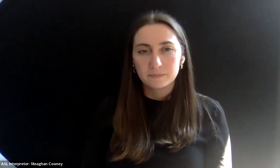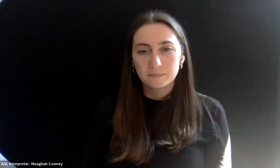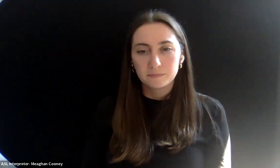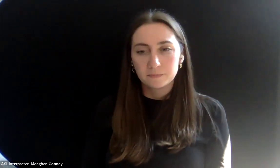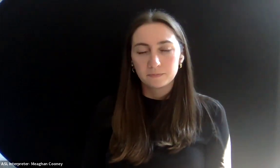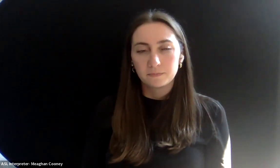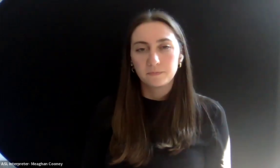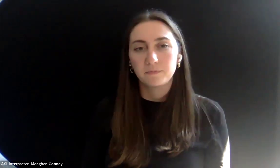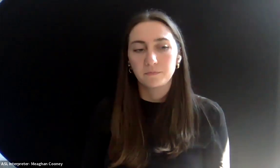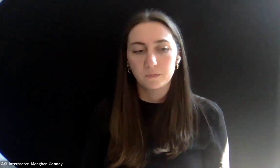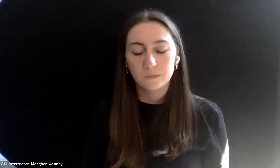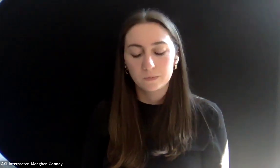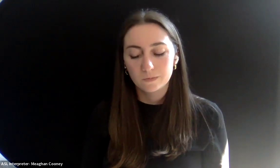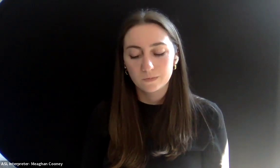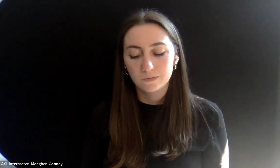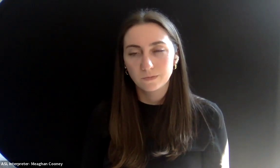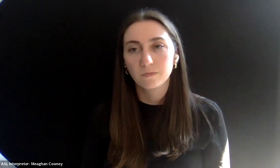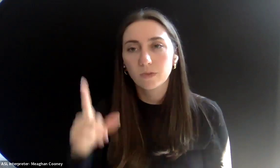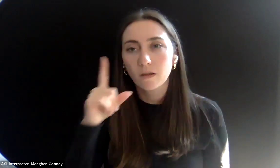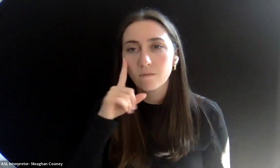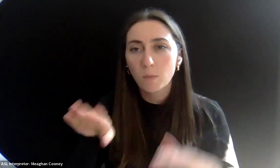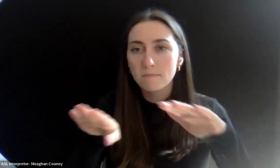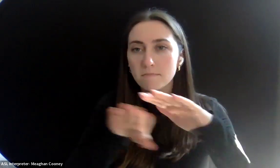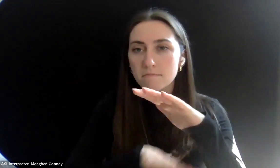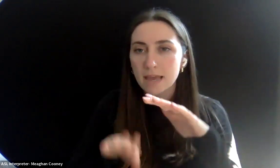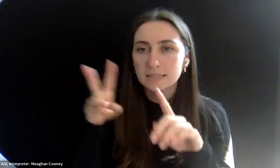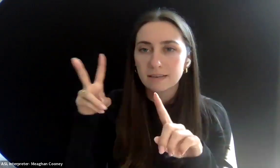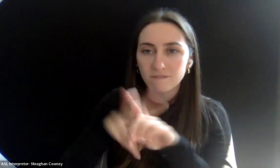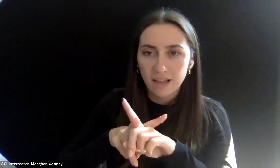So First off, in terms of basic filing requirements, we are